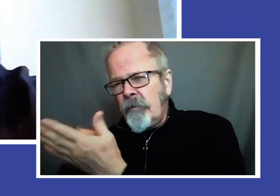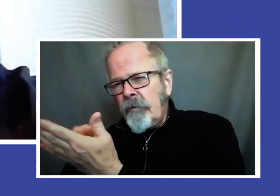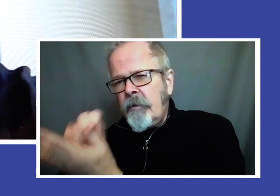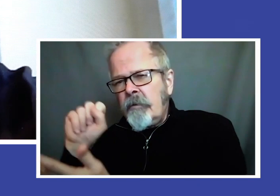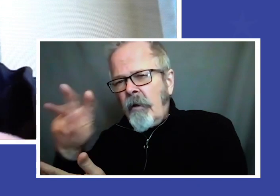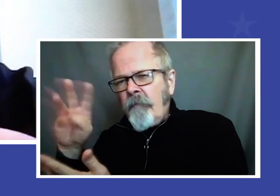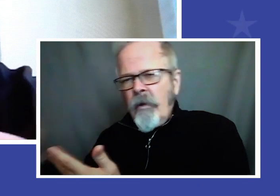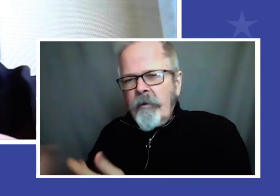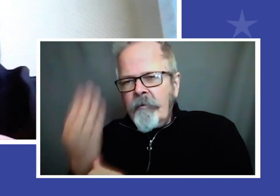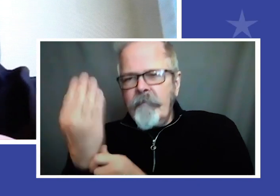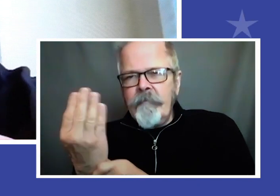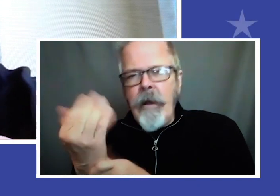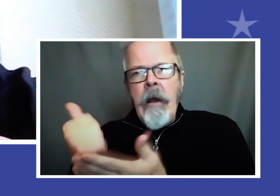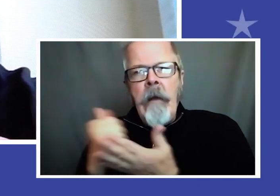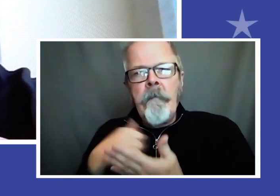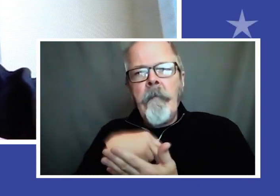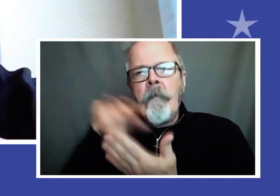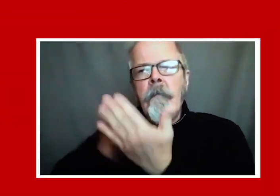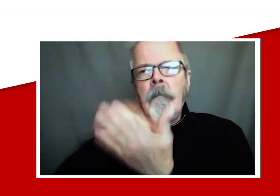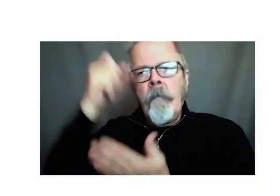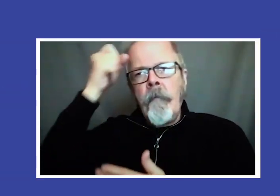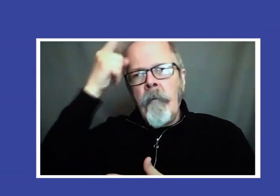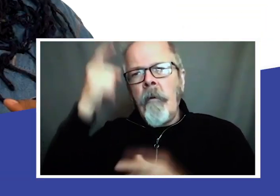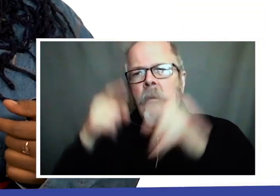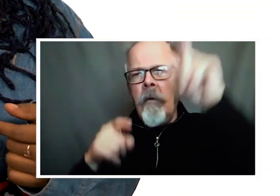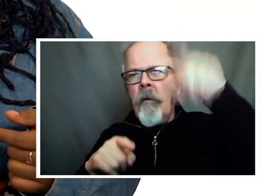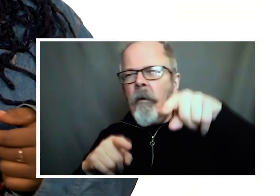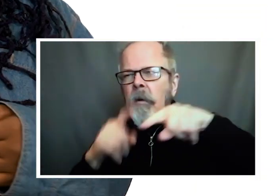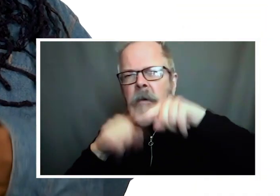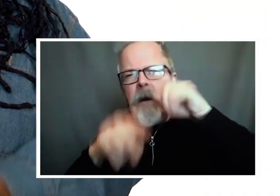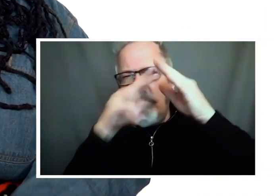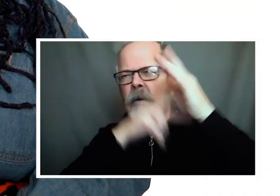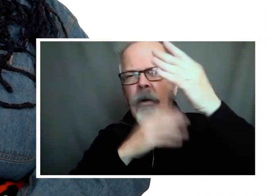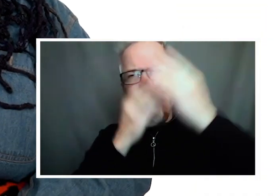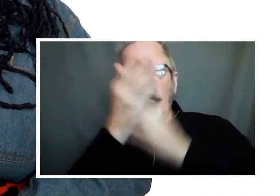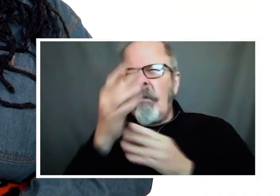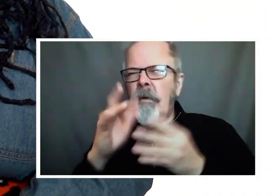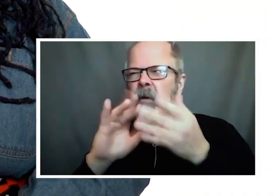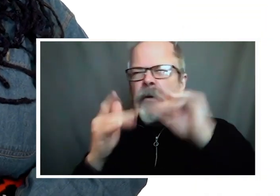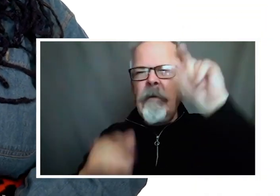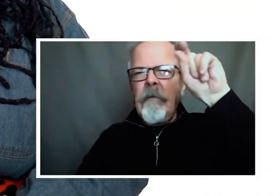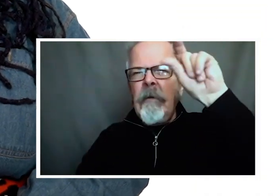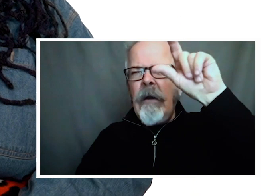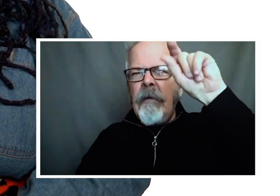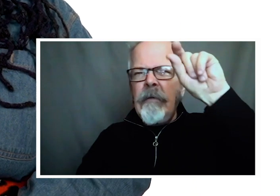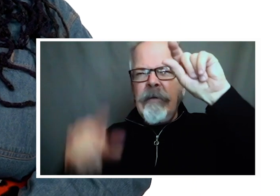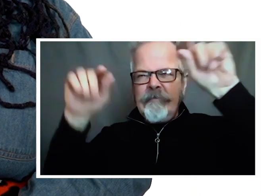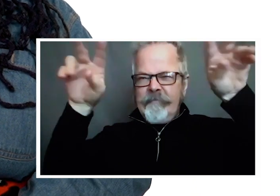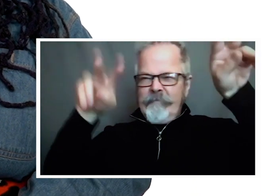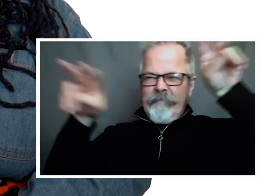to navigate everything on a computer. Small font, formatting that is unreadable by screen readers, flashing graphics,